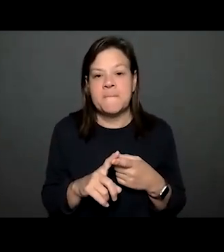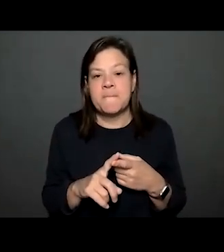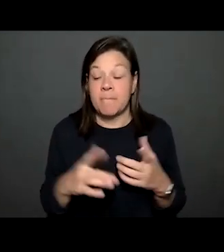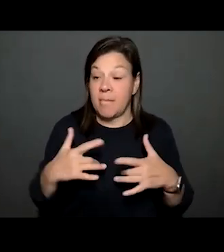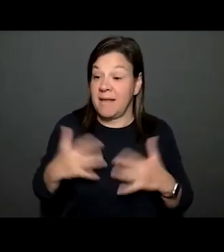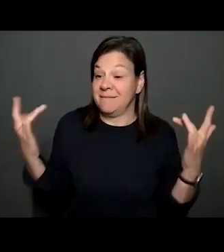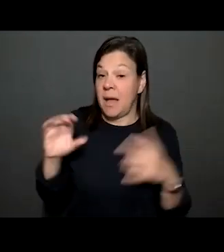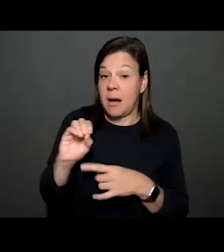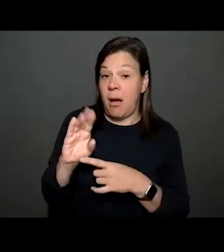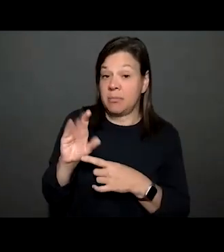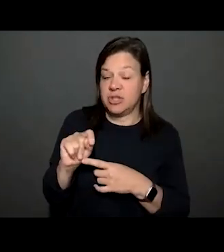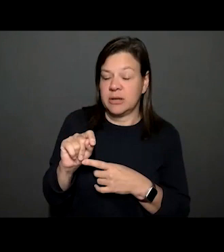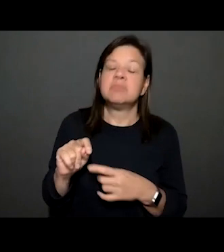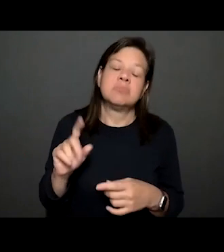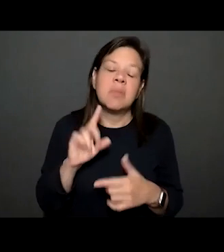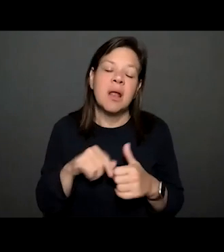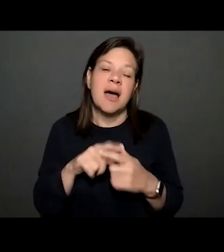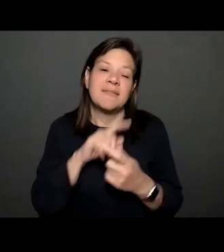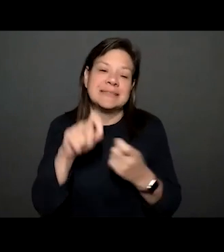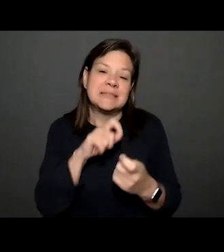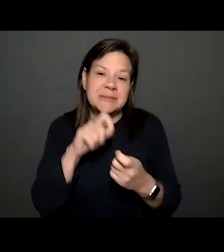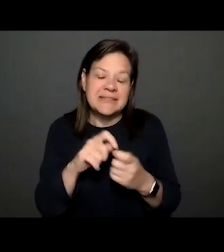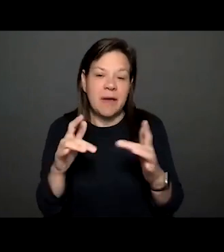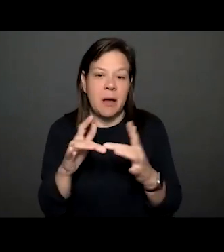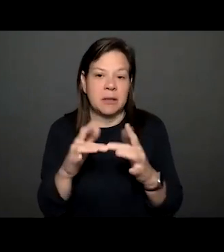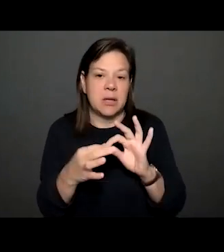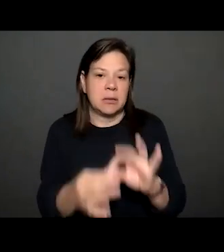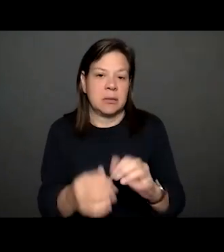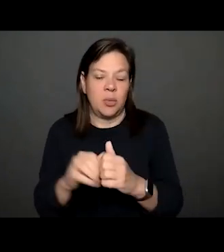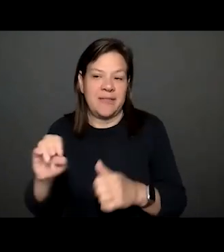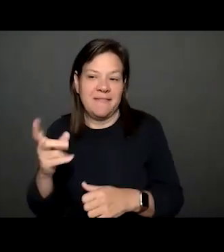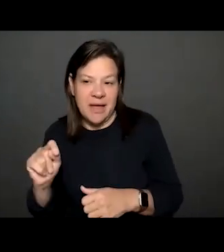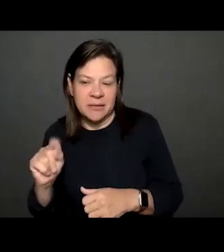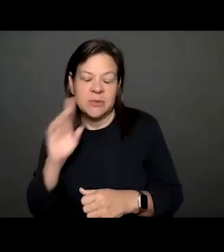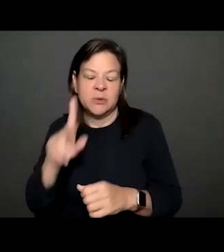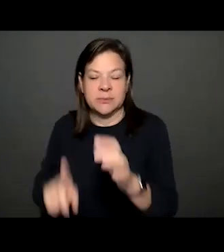HAVE A SPECIFIC CONTACT OF AN EVENT AS ATTENDEE OF THAT EVENT.